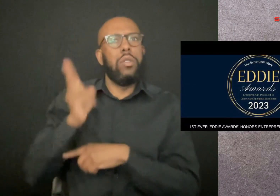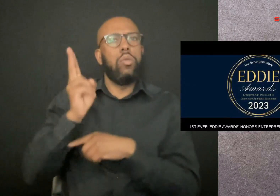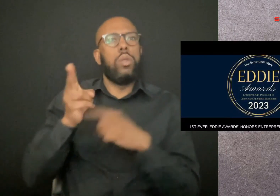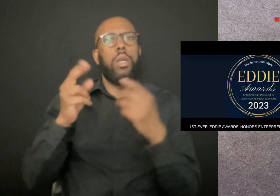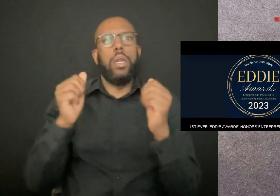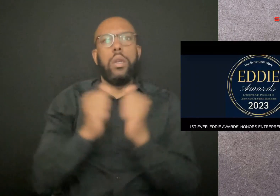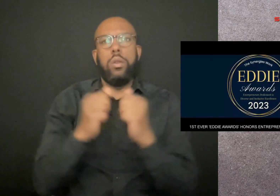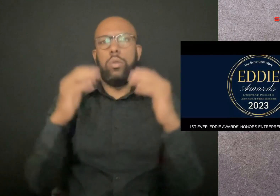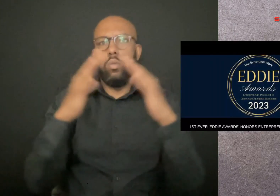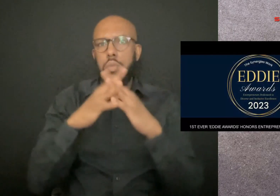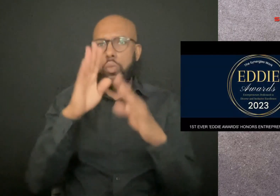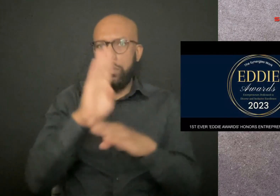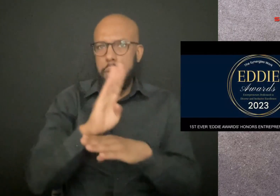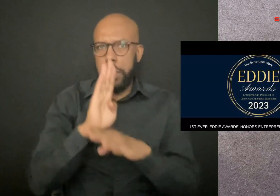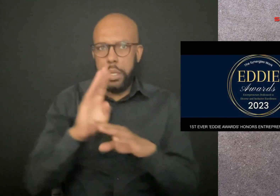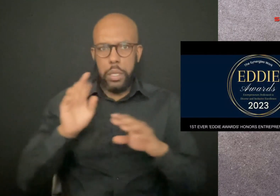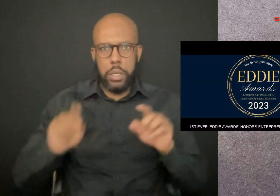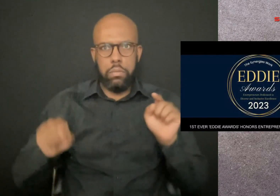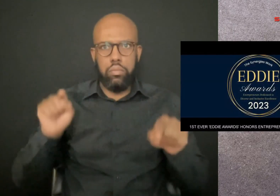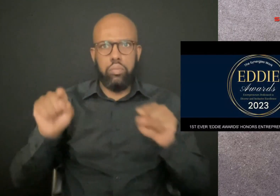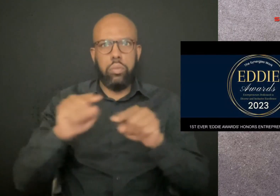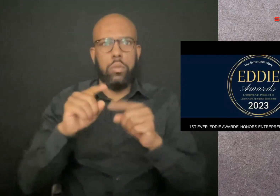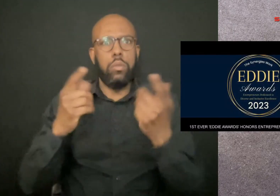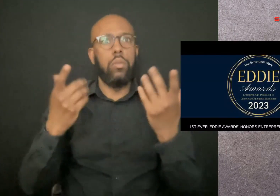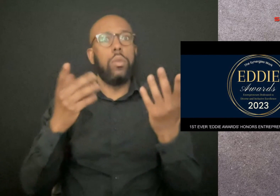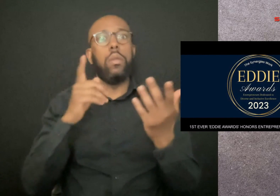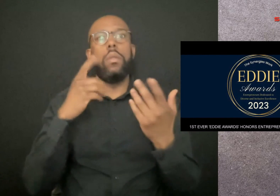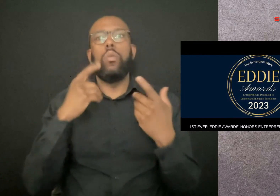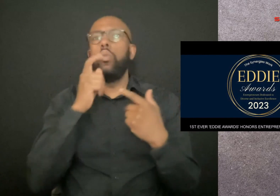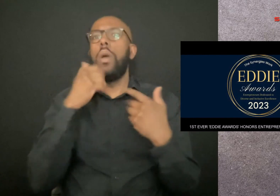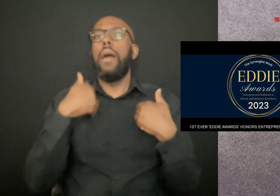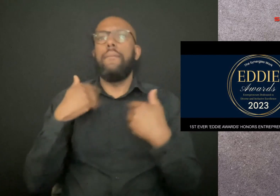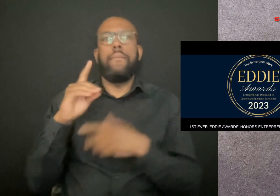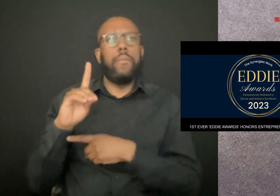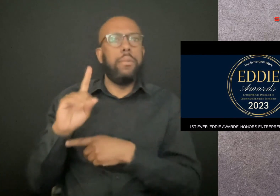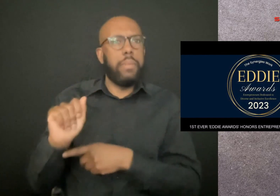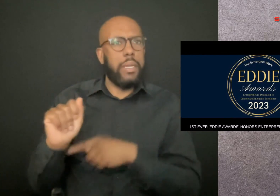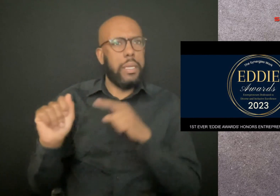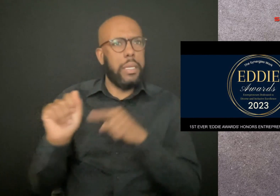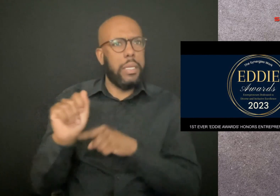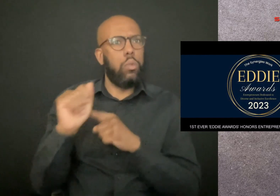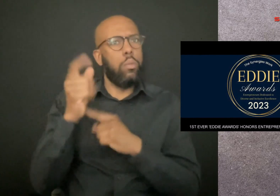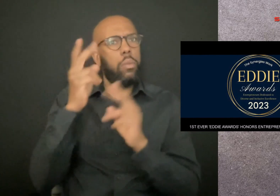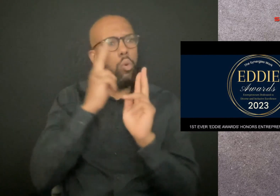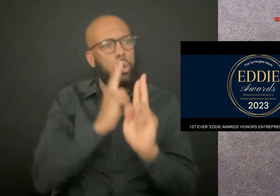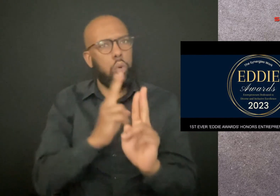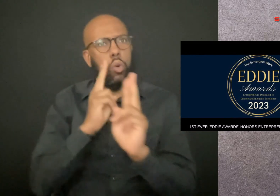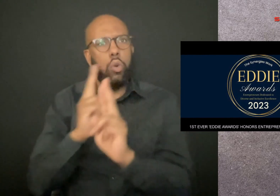For the first time in US history entrepreneurs with disabilities will be honored and